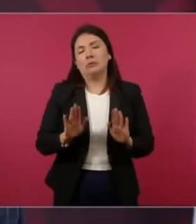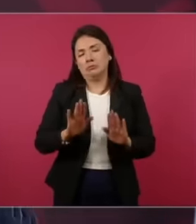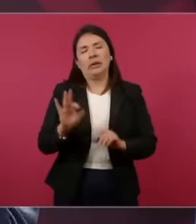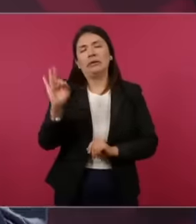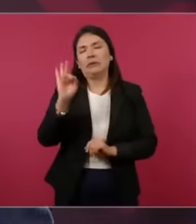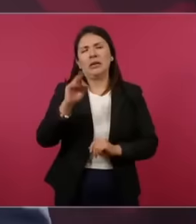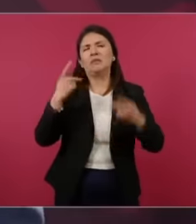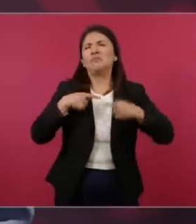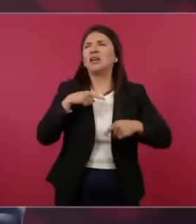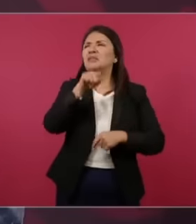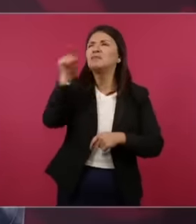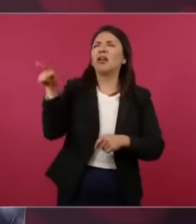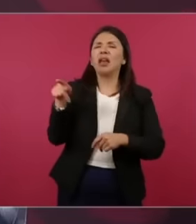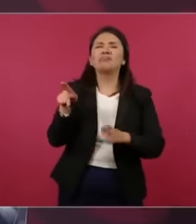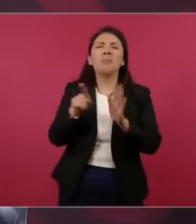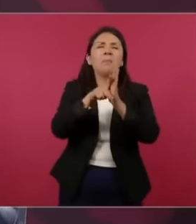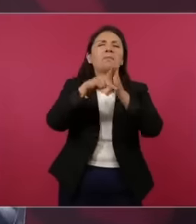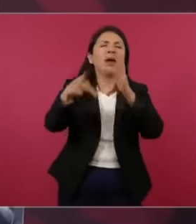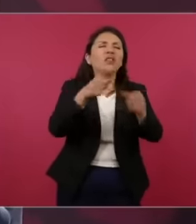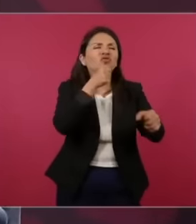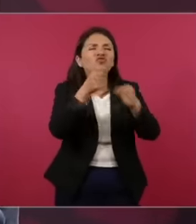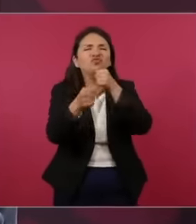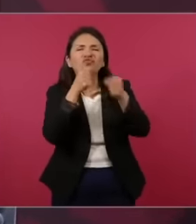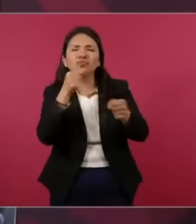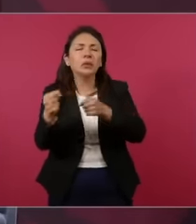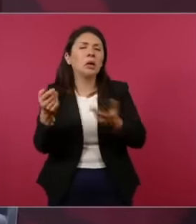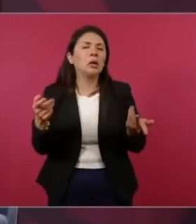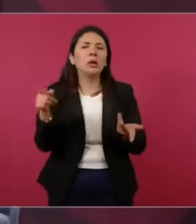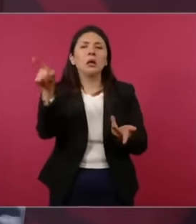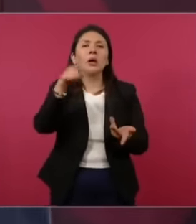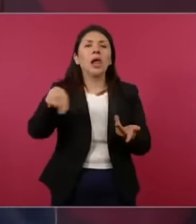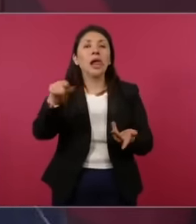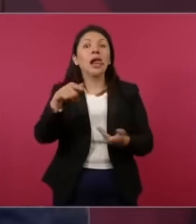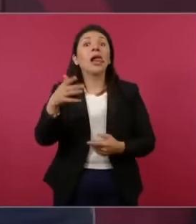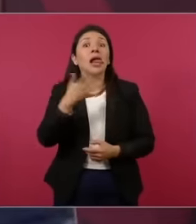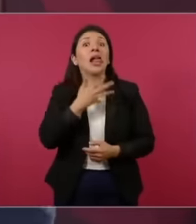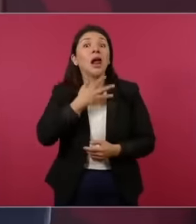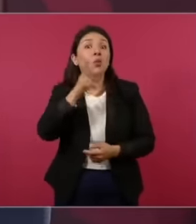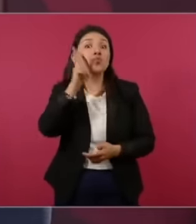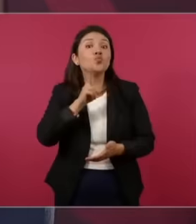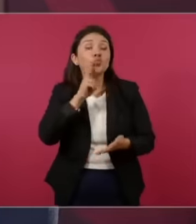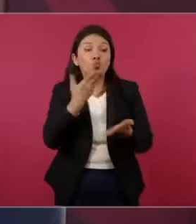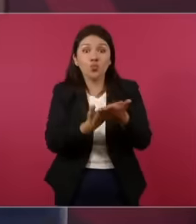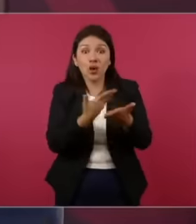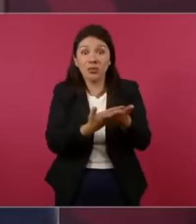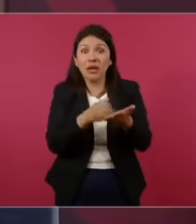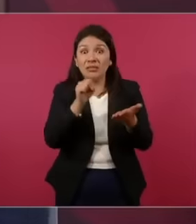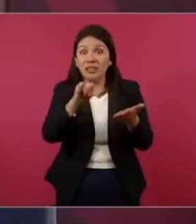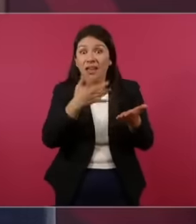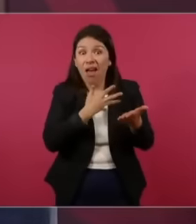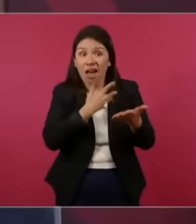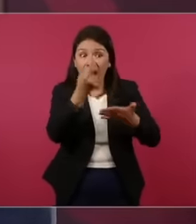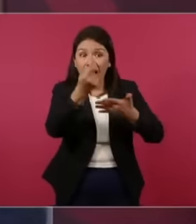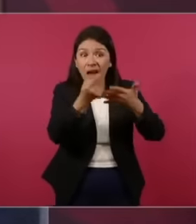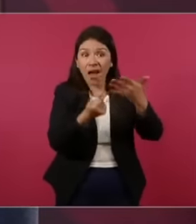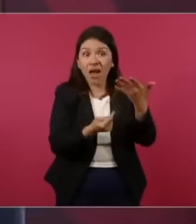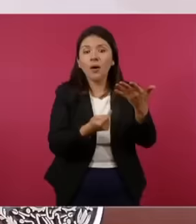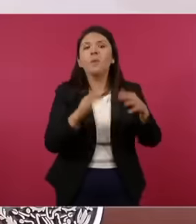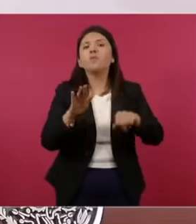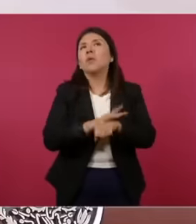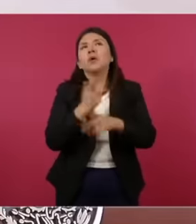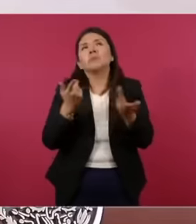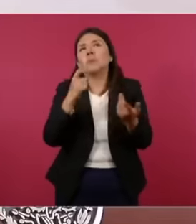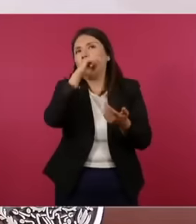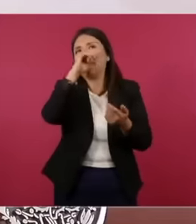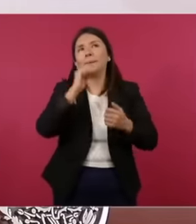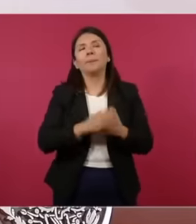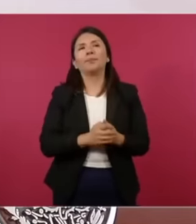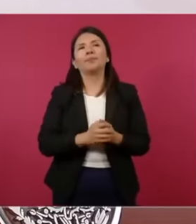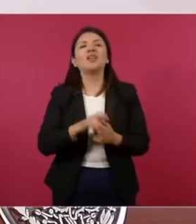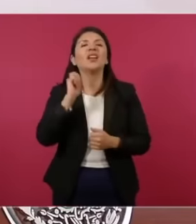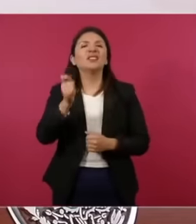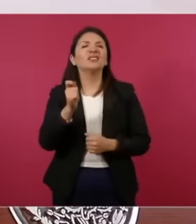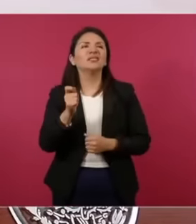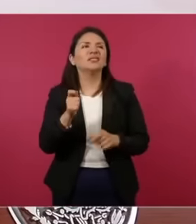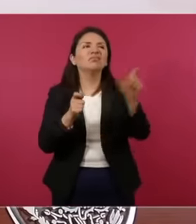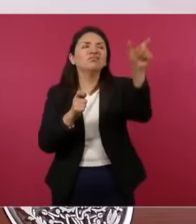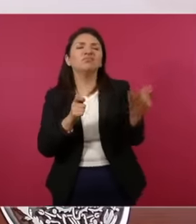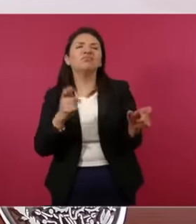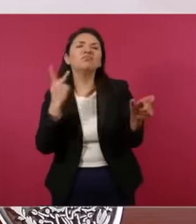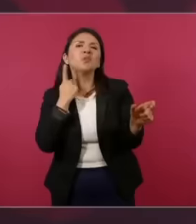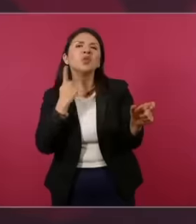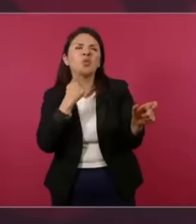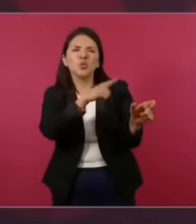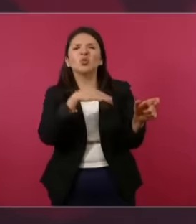eh has elements because he is a corrupt politician No well